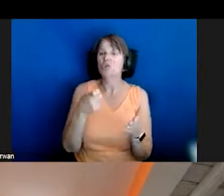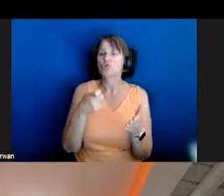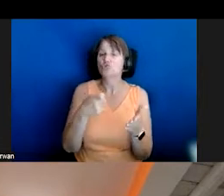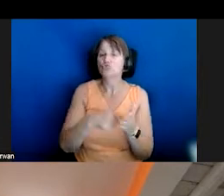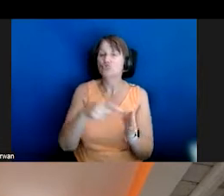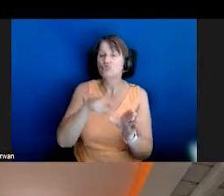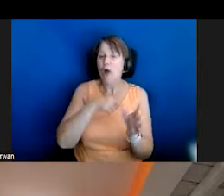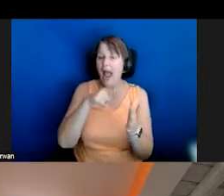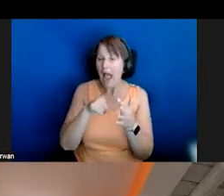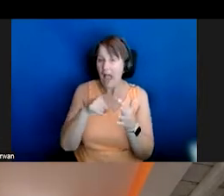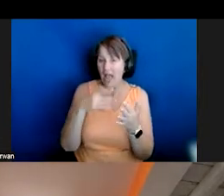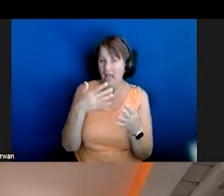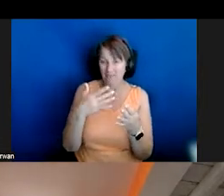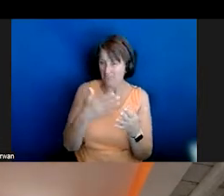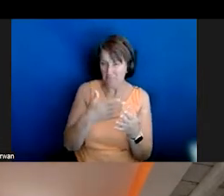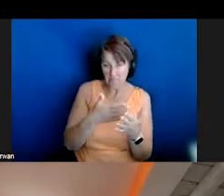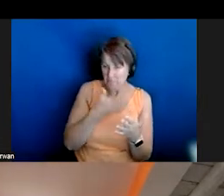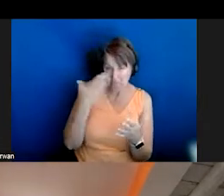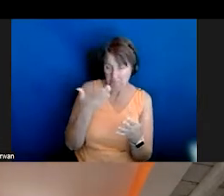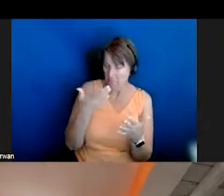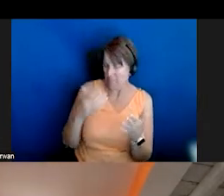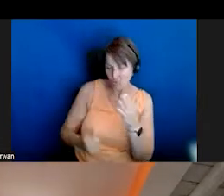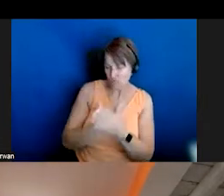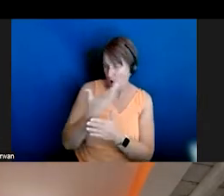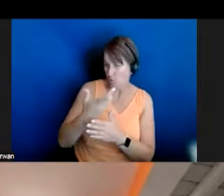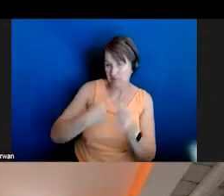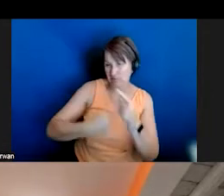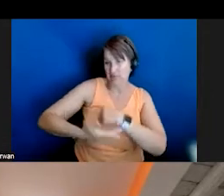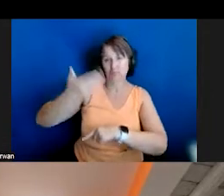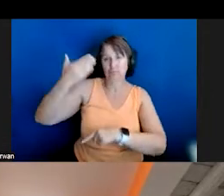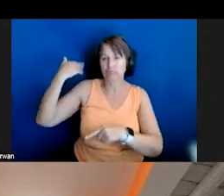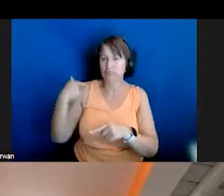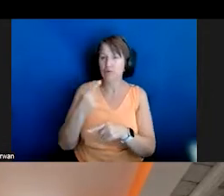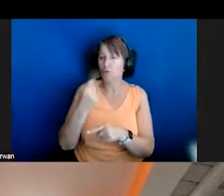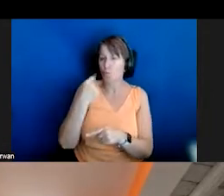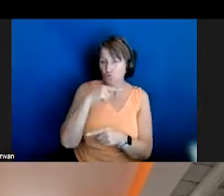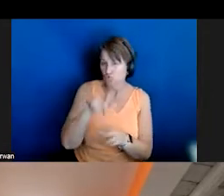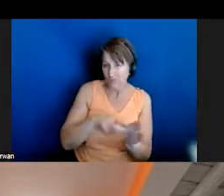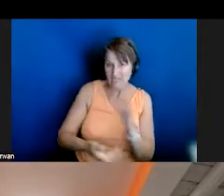had been not been grown since the 1800s. And was found in an old barn and was